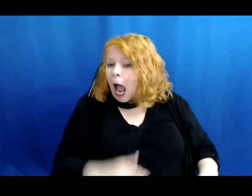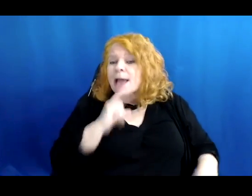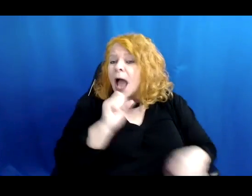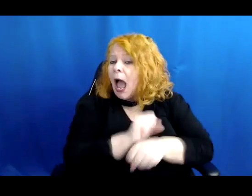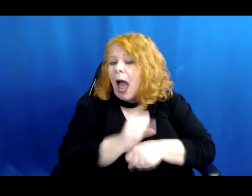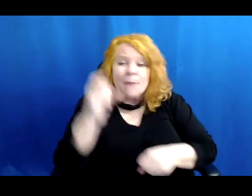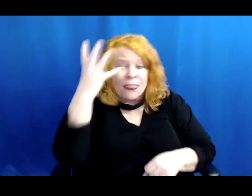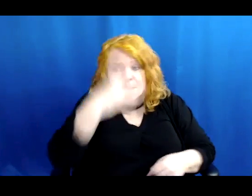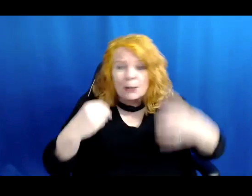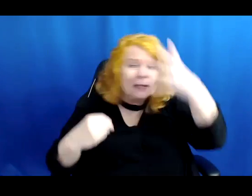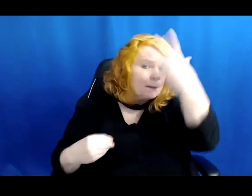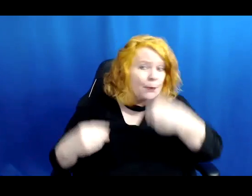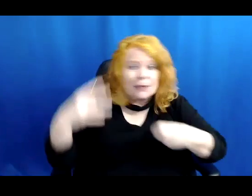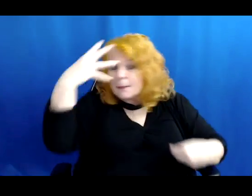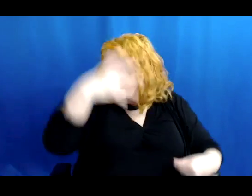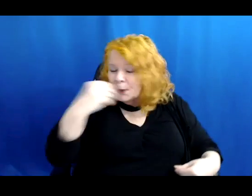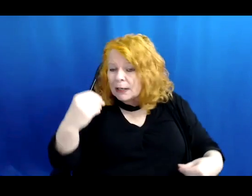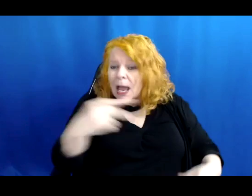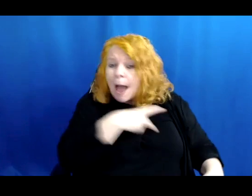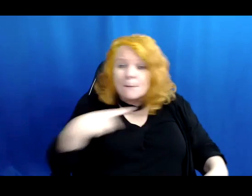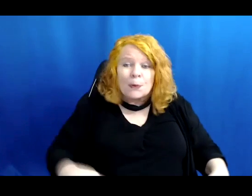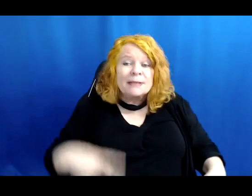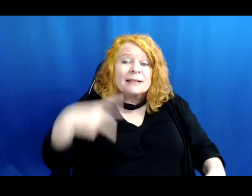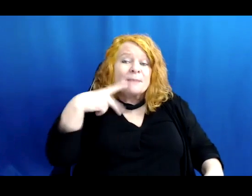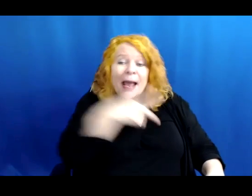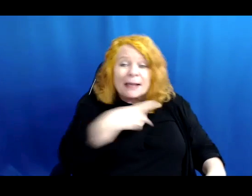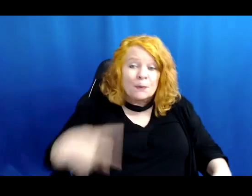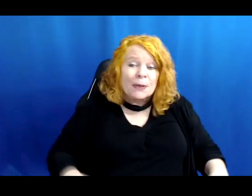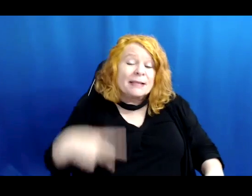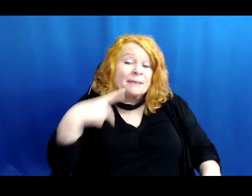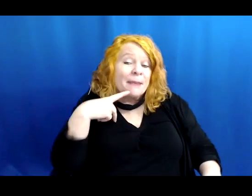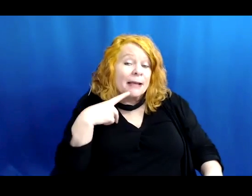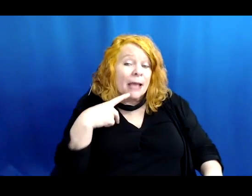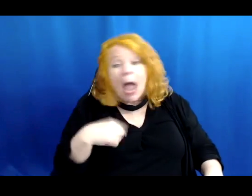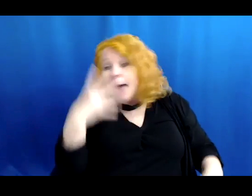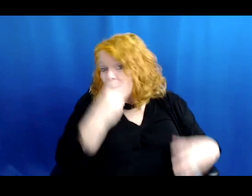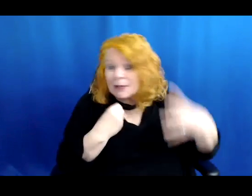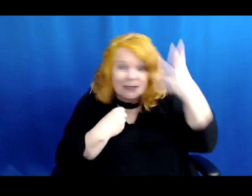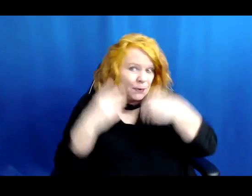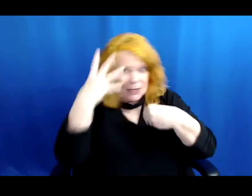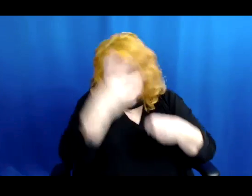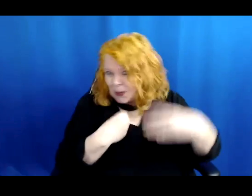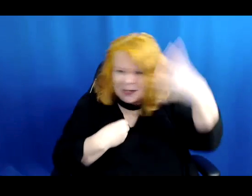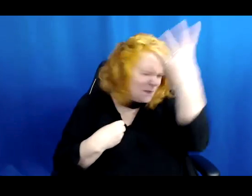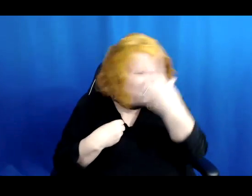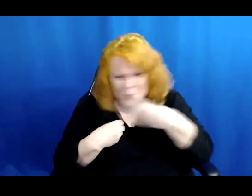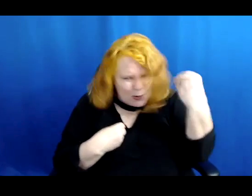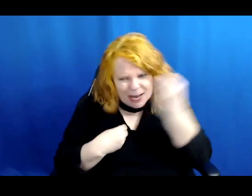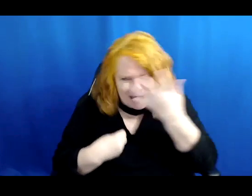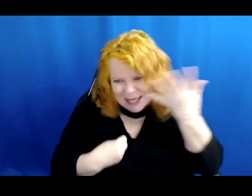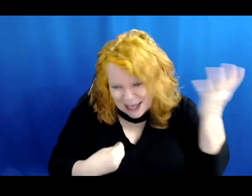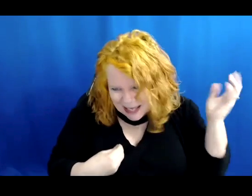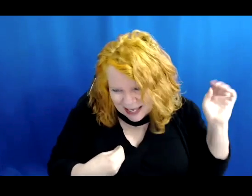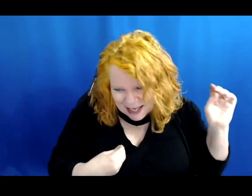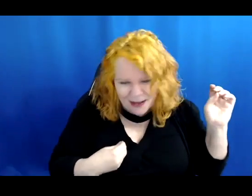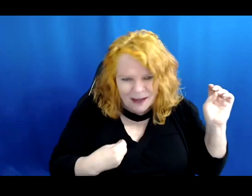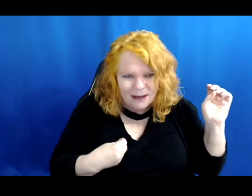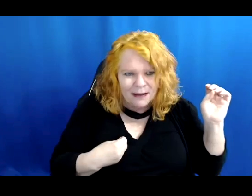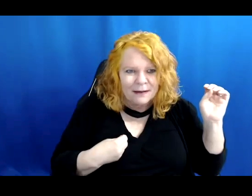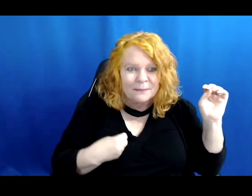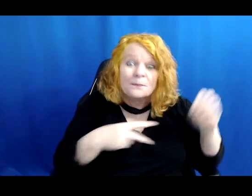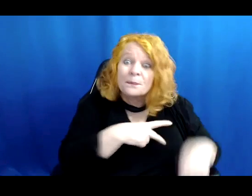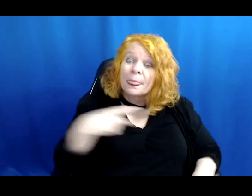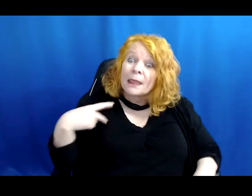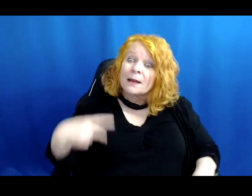Princess Peggy, I am pretty, pretty, pretty pretty pretty Princess Peggy.”